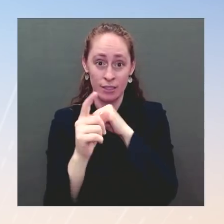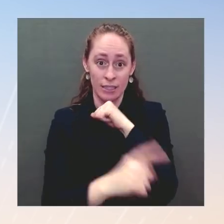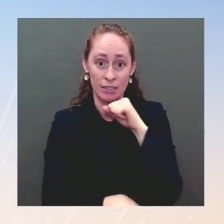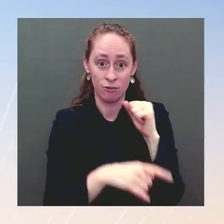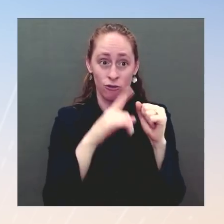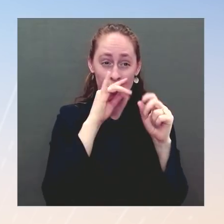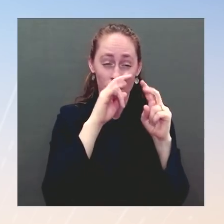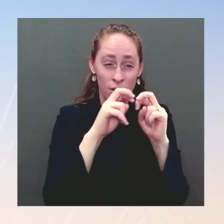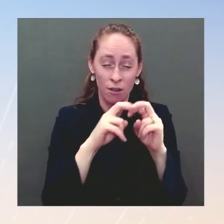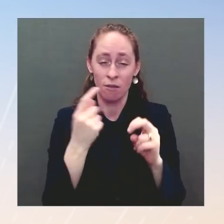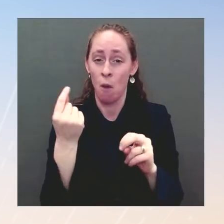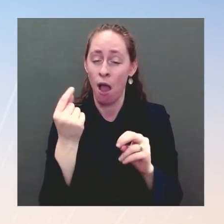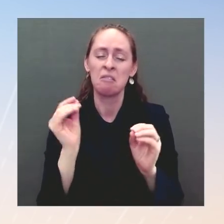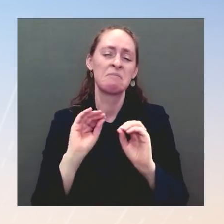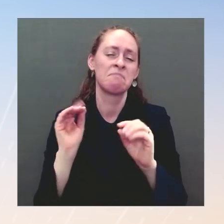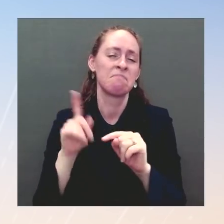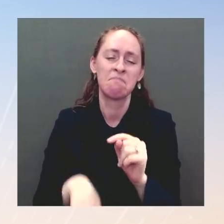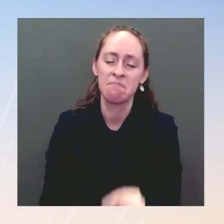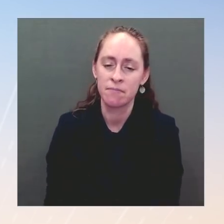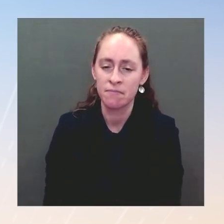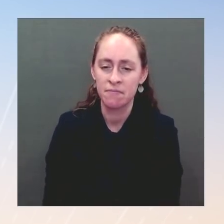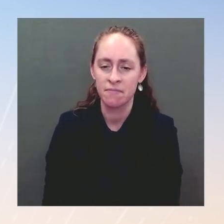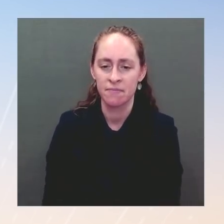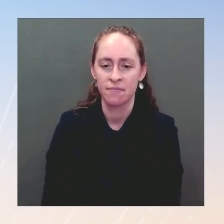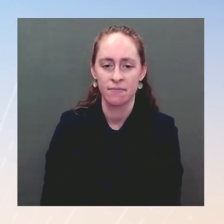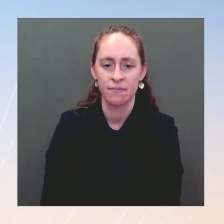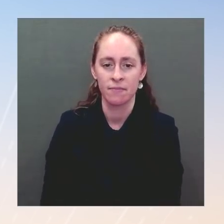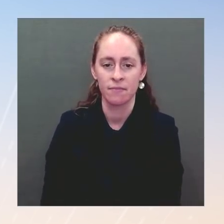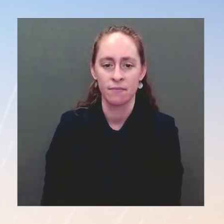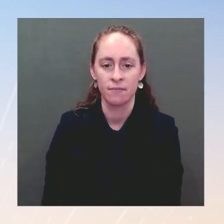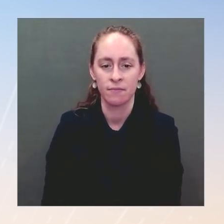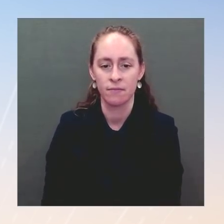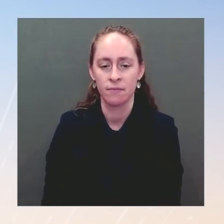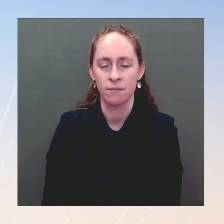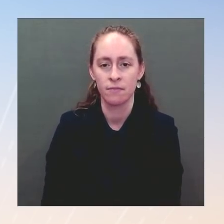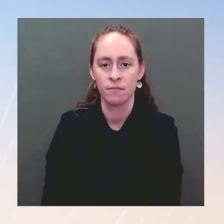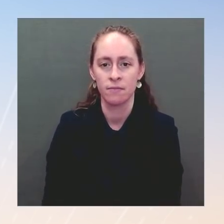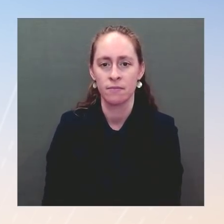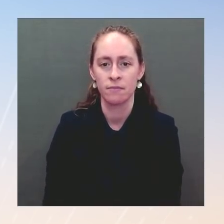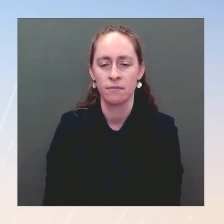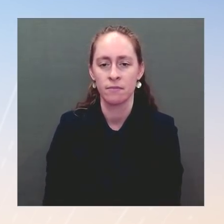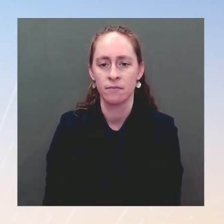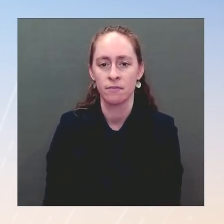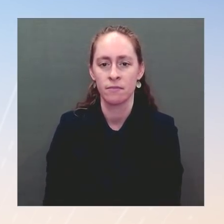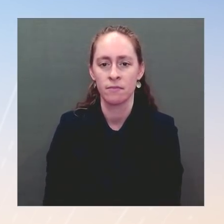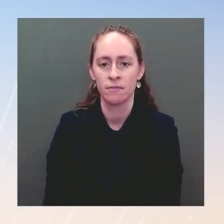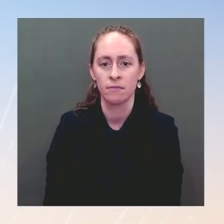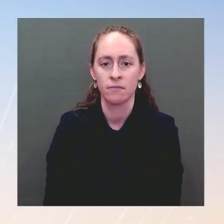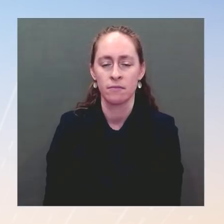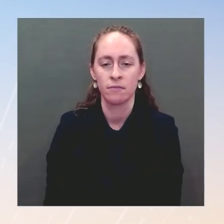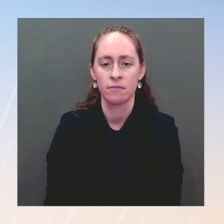which you just were asked about, does -- will the U.S. or could we expect the U.S. to have some sort of retaliatory behavior towards Russia